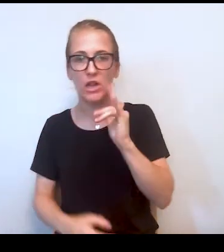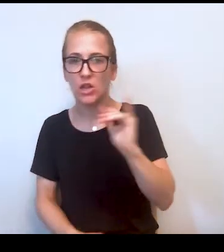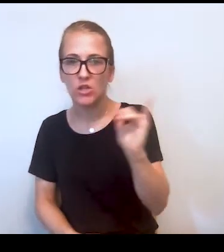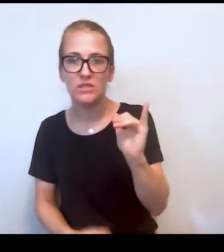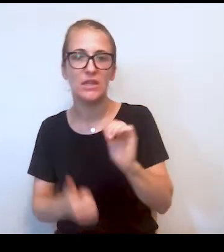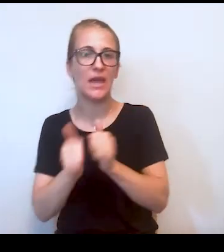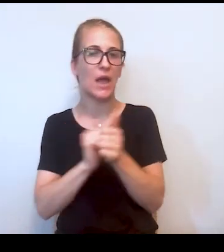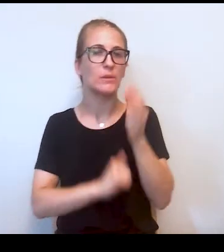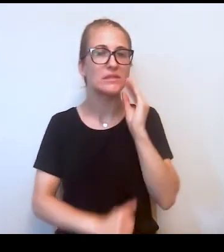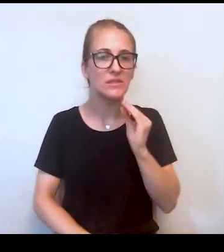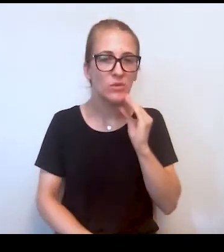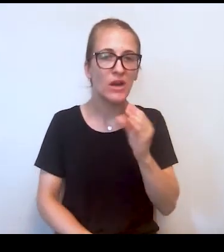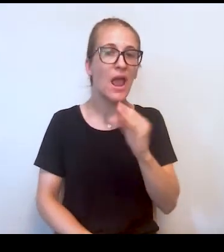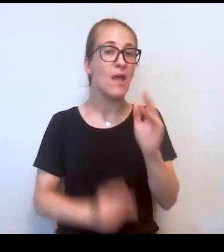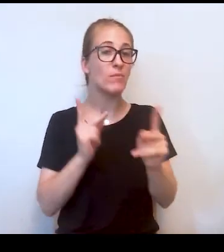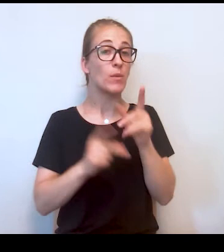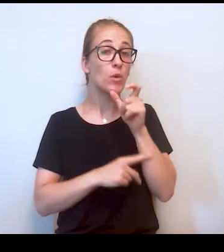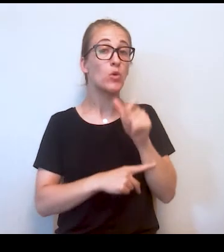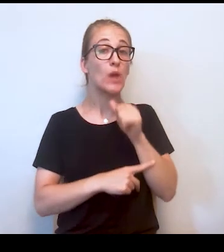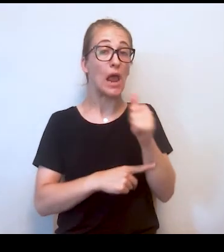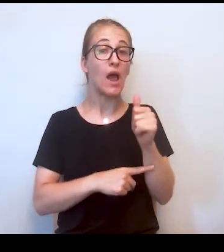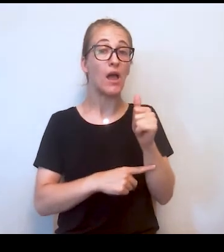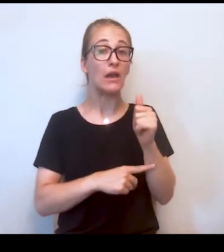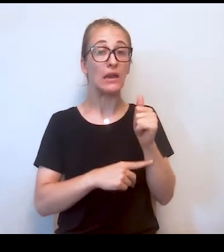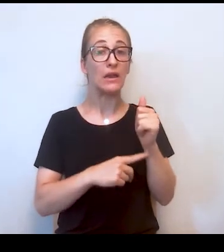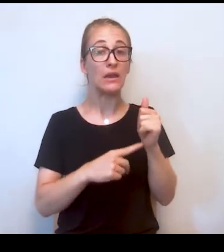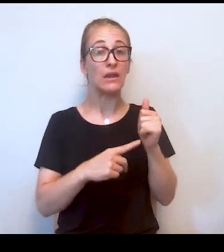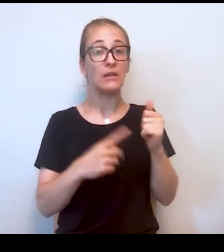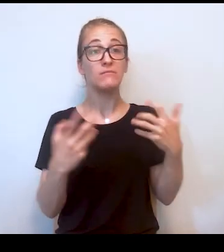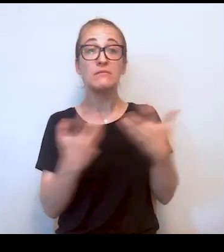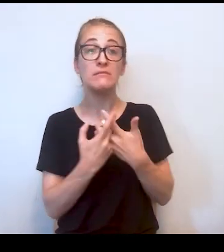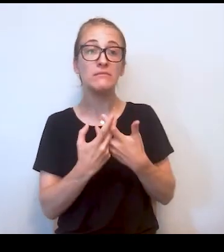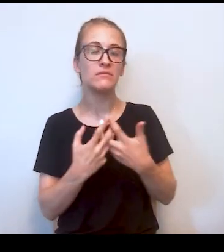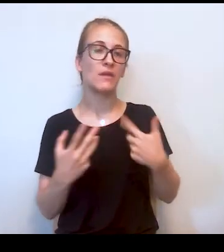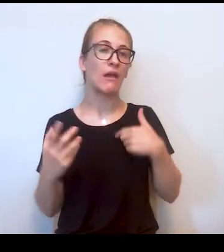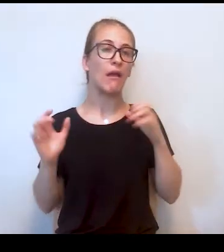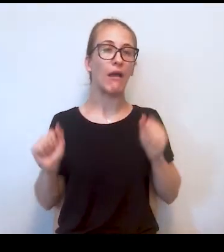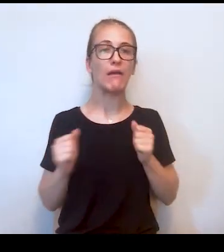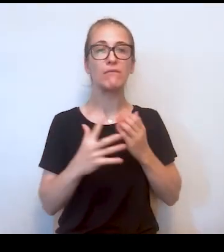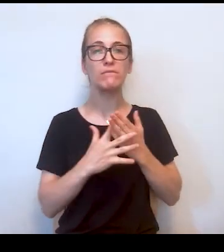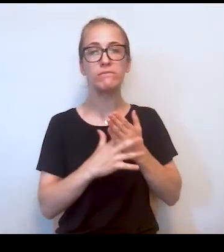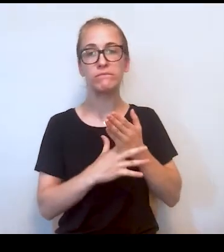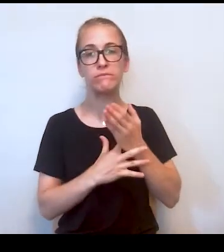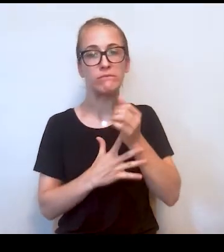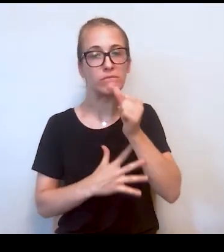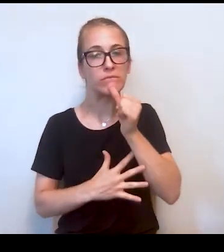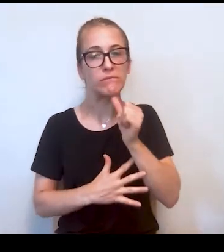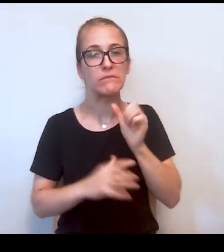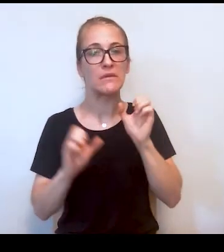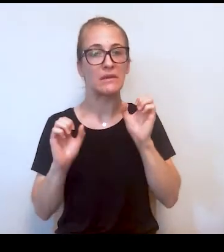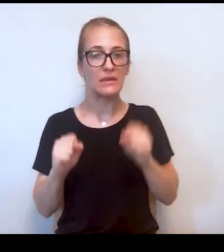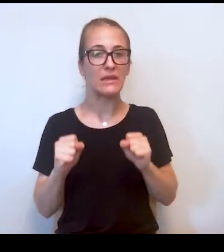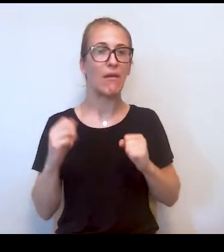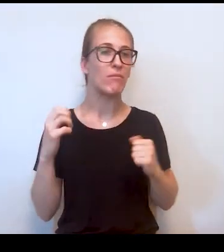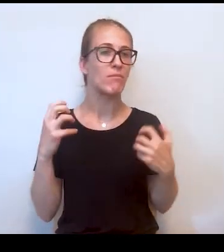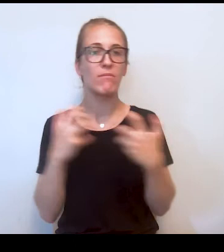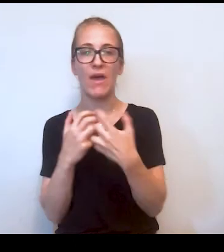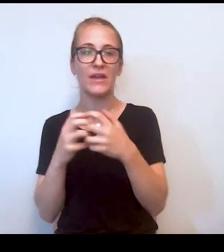to where I can meet these standards or whatever," if they can't meet those bars, then "oh, you must have something else"